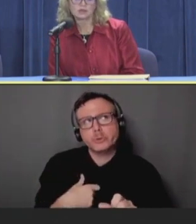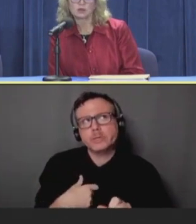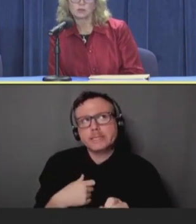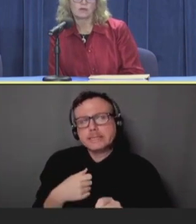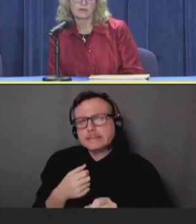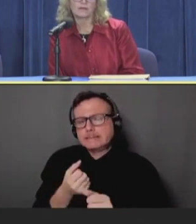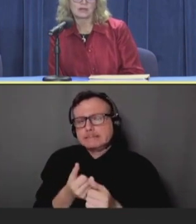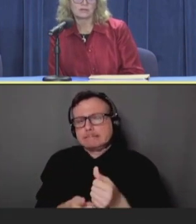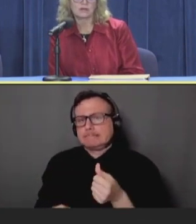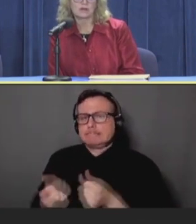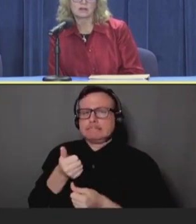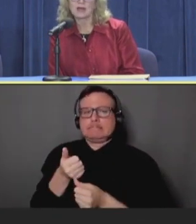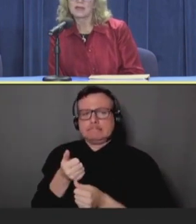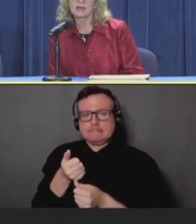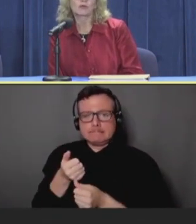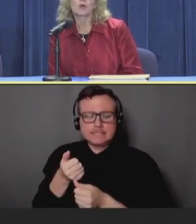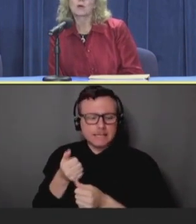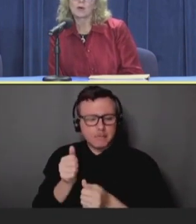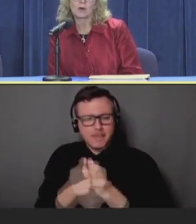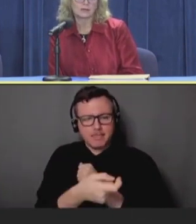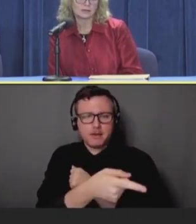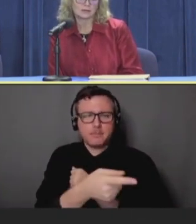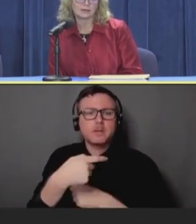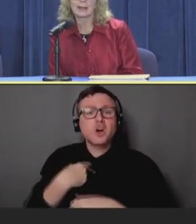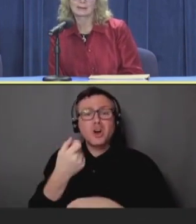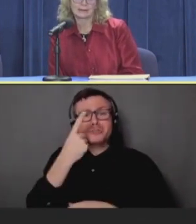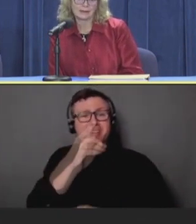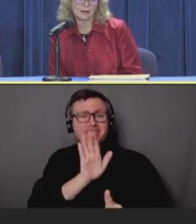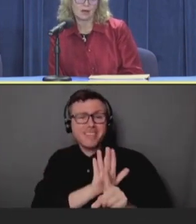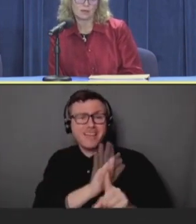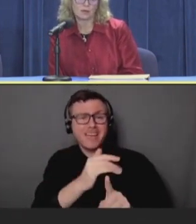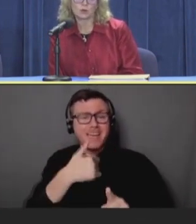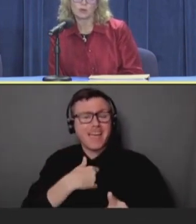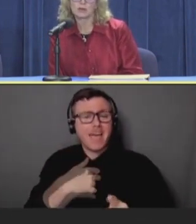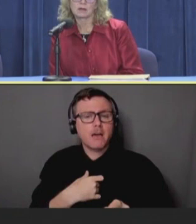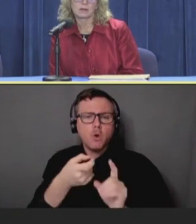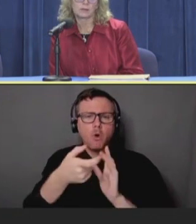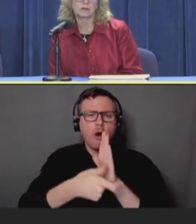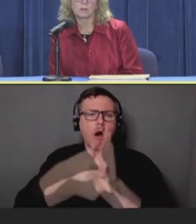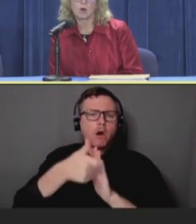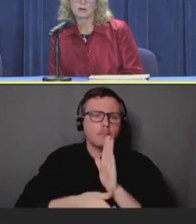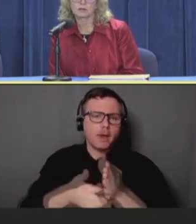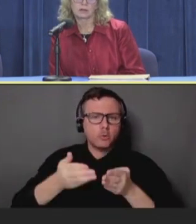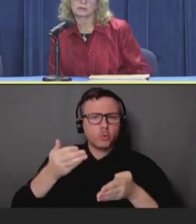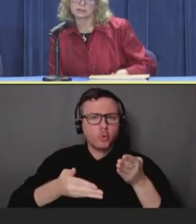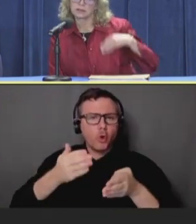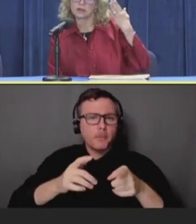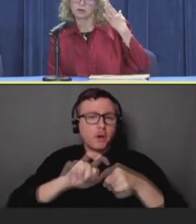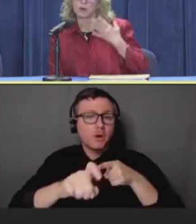to be very, very difficult. They have robocalls nightly on the phone, we had been part of like listening in on part